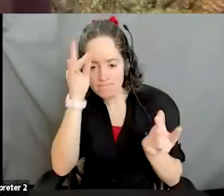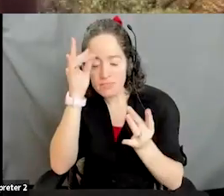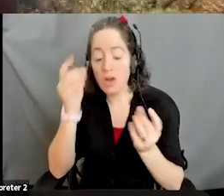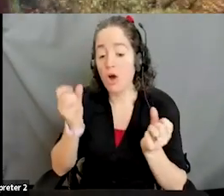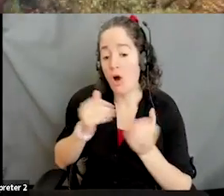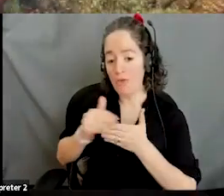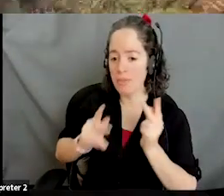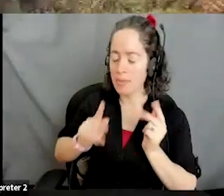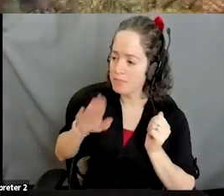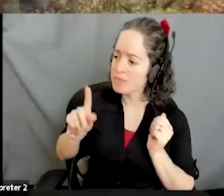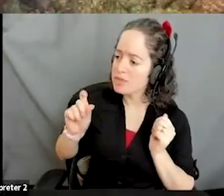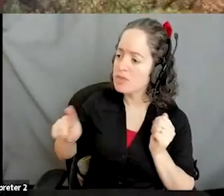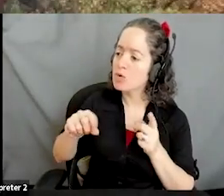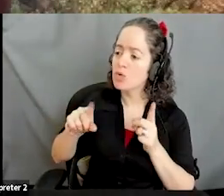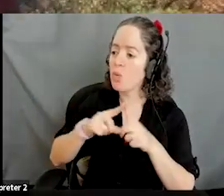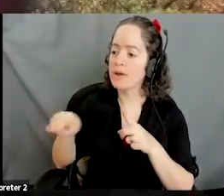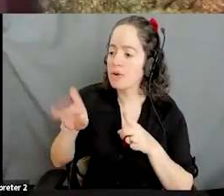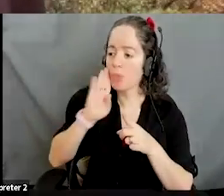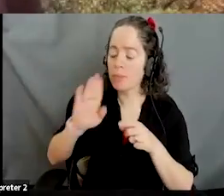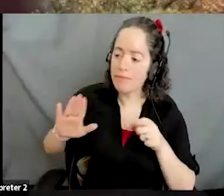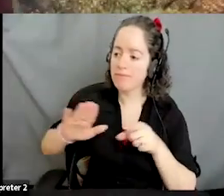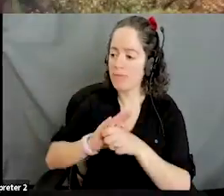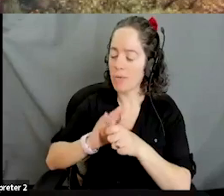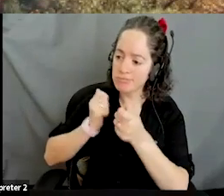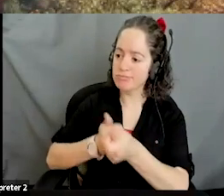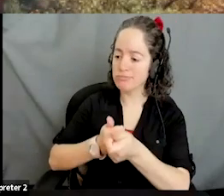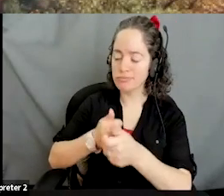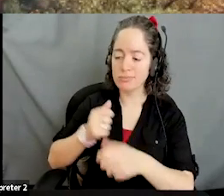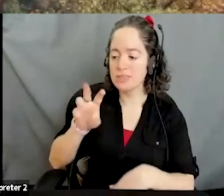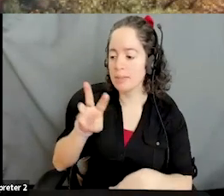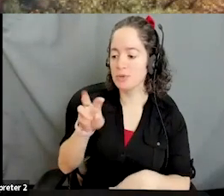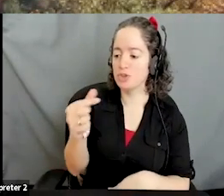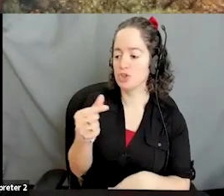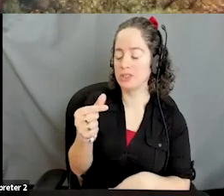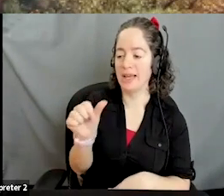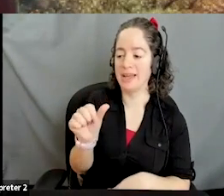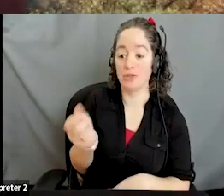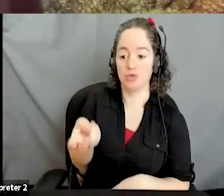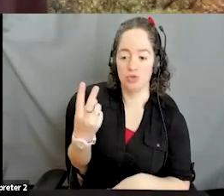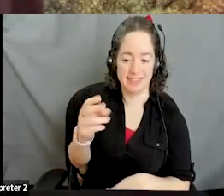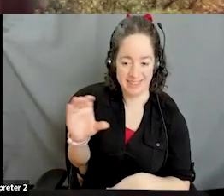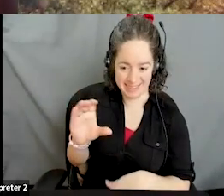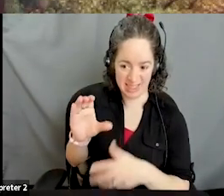When will you be fully WCAG 2 compliant? Can we have an area label added to this or that?